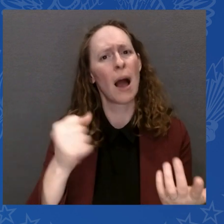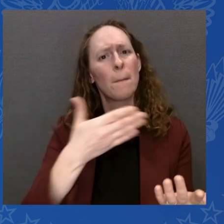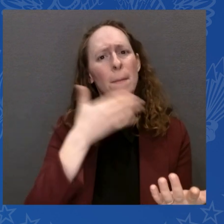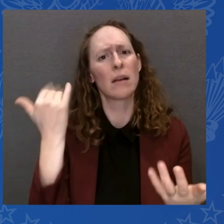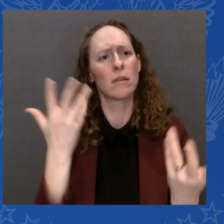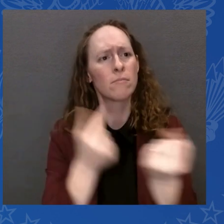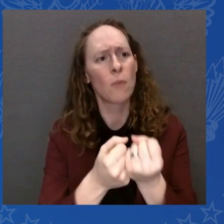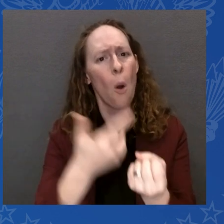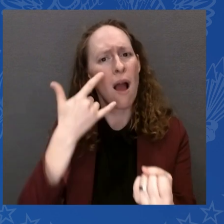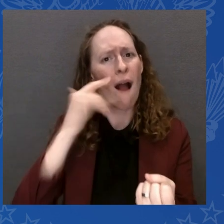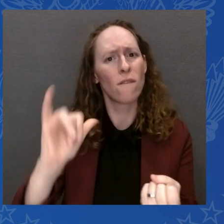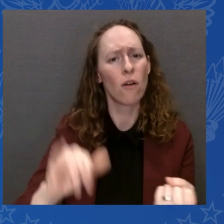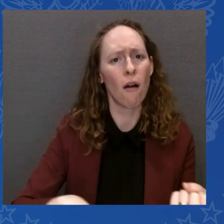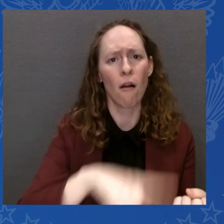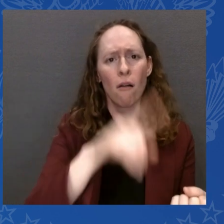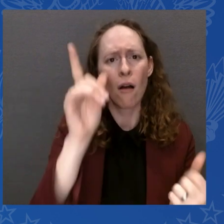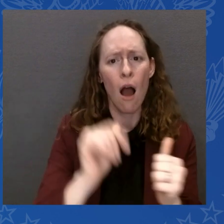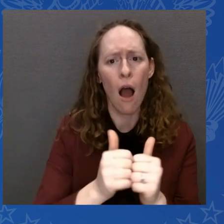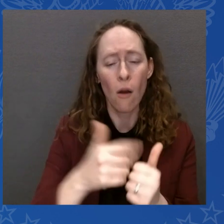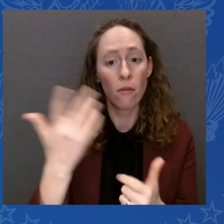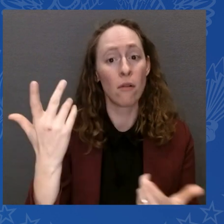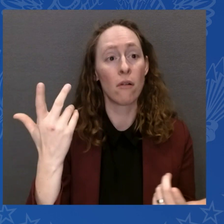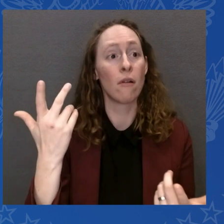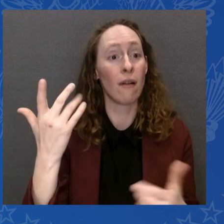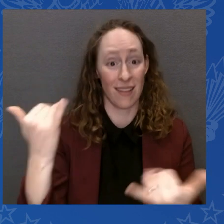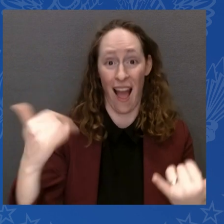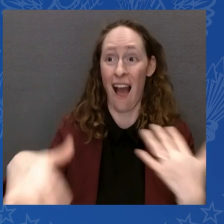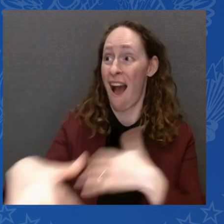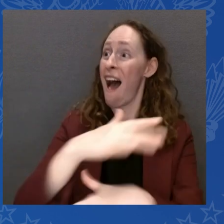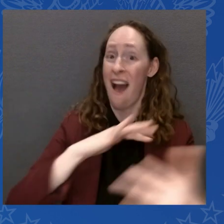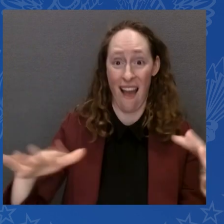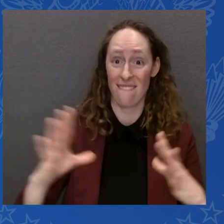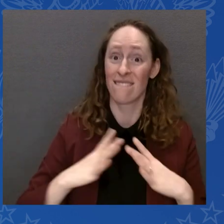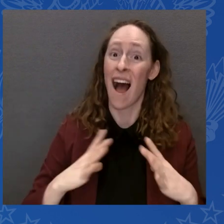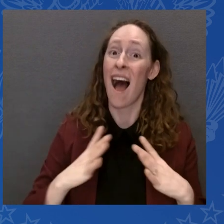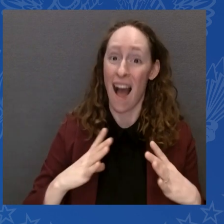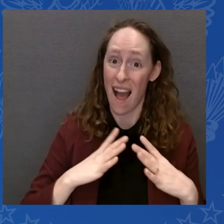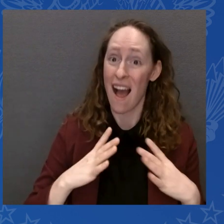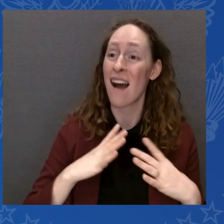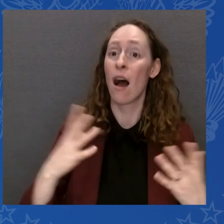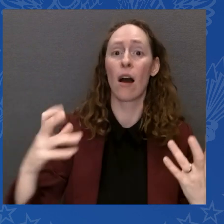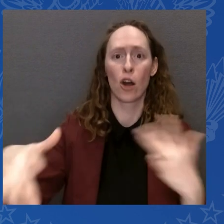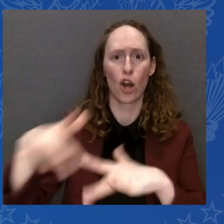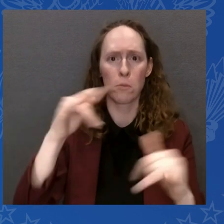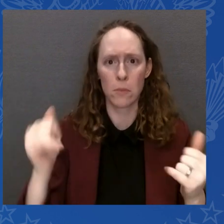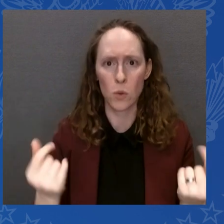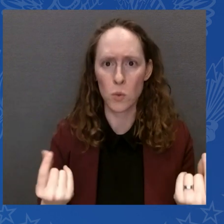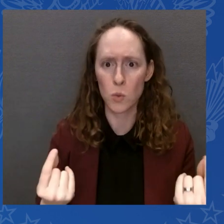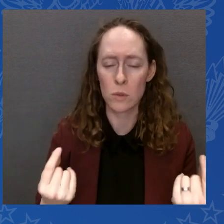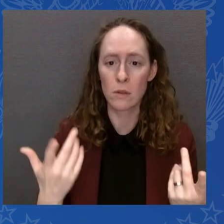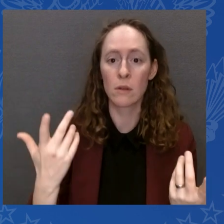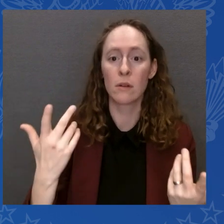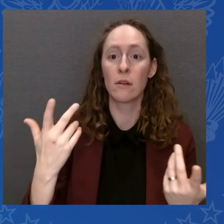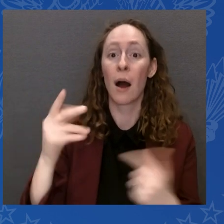But we could not do that without federal support. Final words. On January 4th,